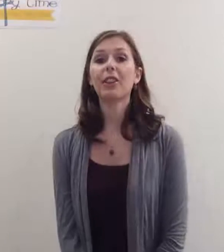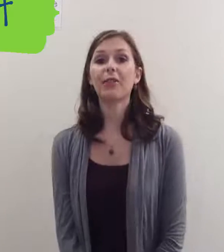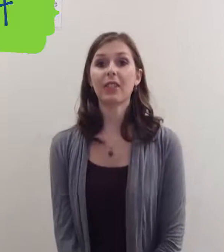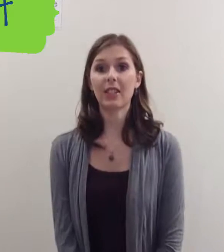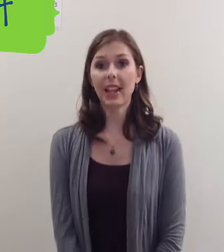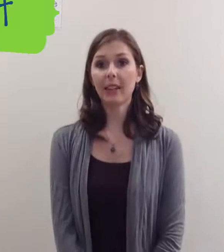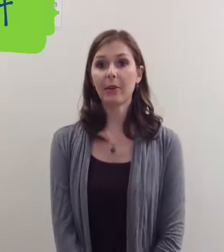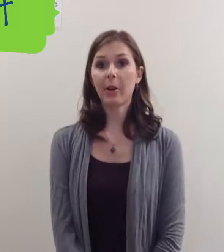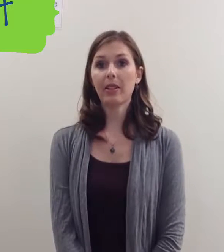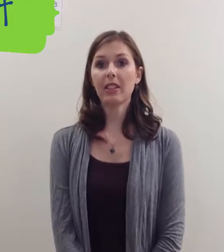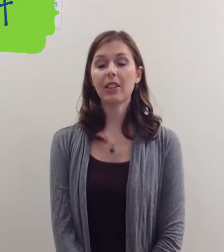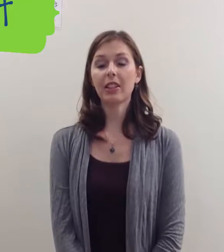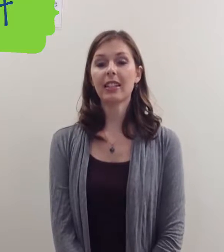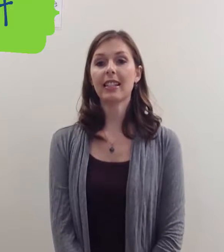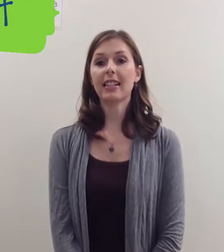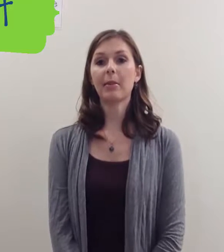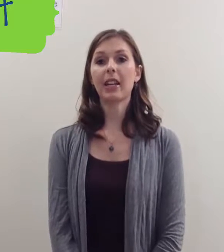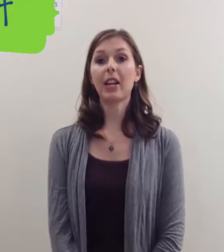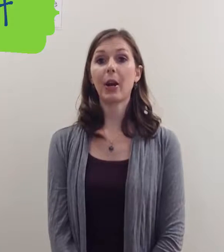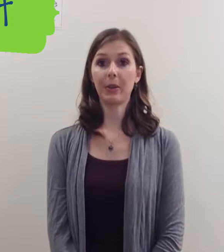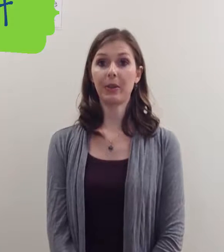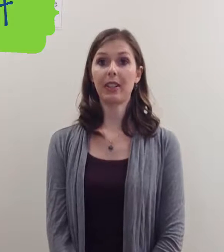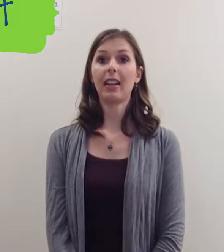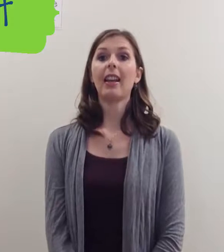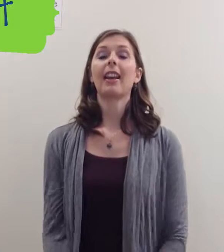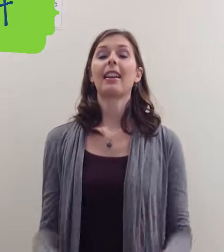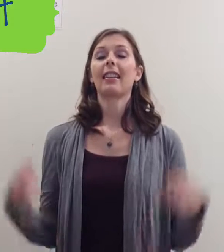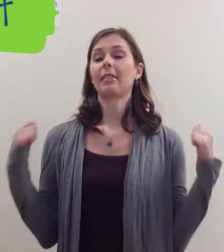The first sign that we are going to learn to going to be COAT.